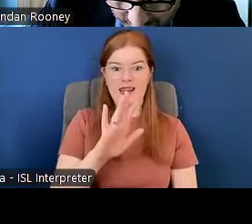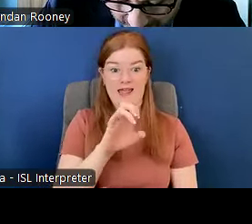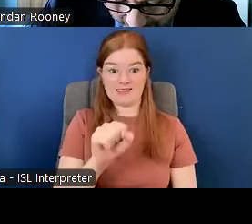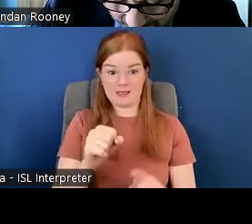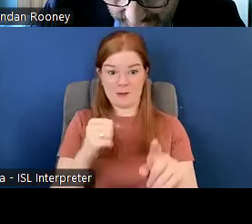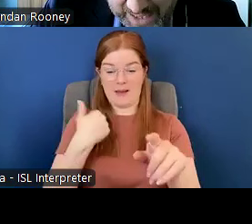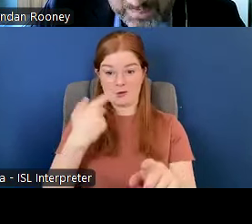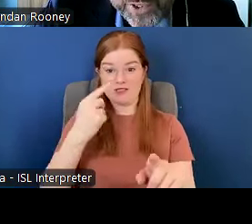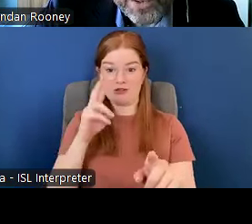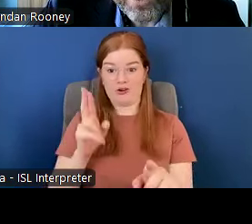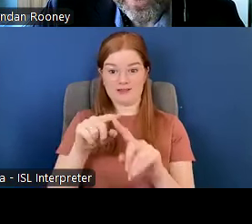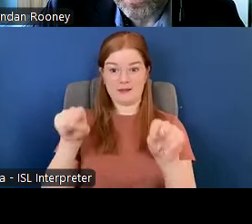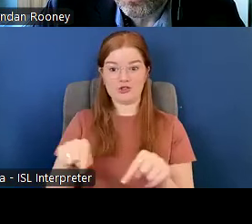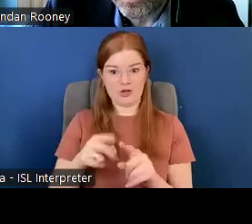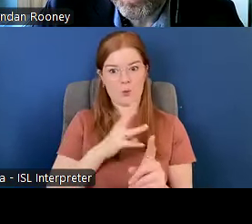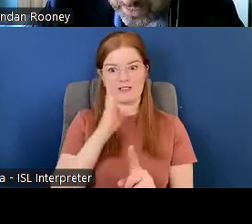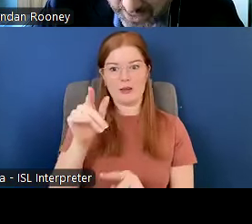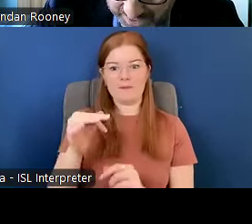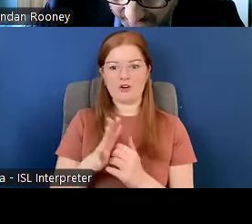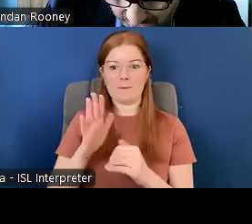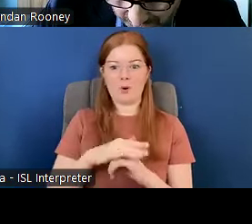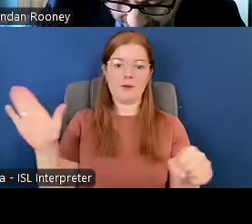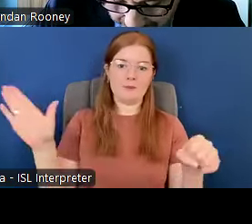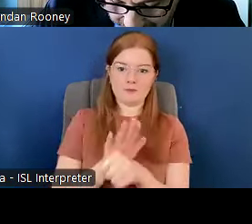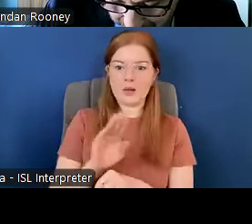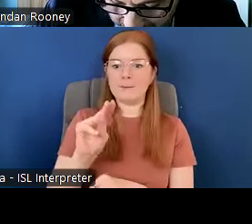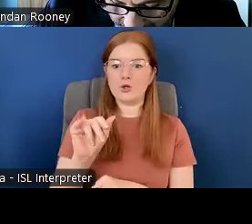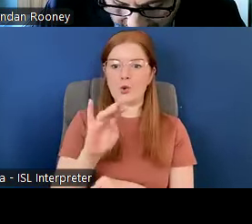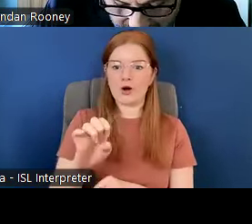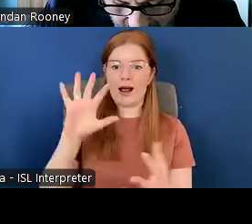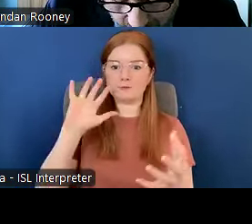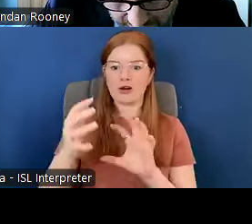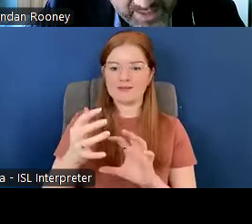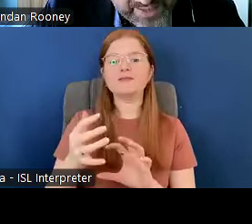screen, in pursuit of what they called pure abstraction. Gleizes initially declined